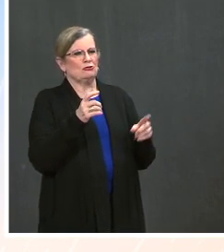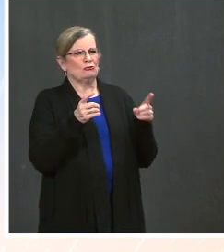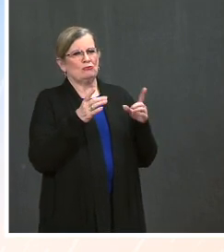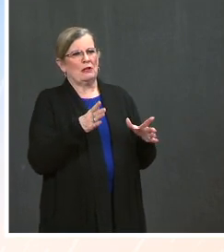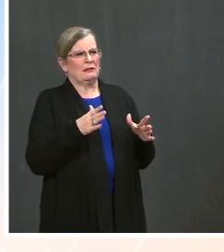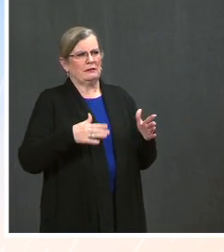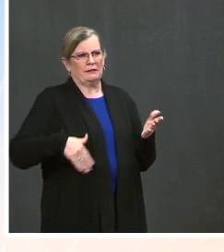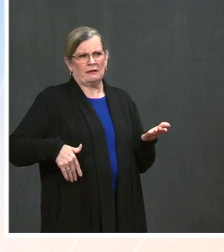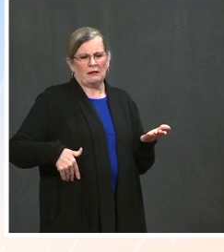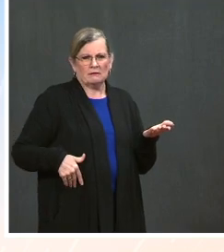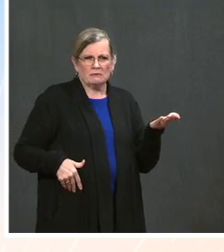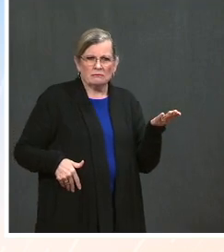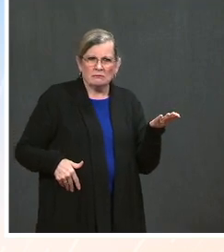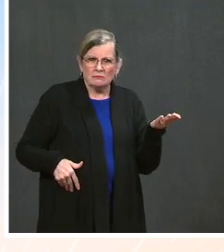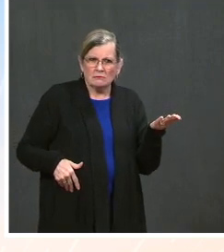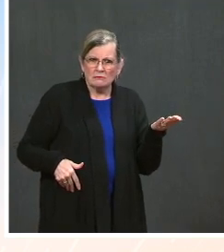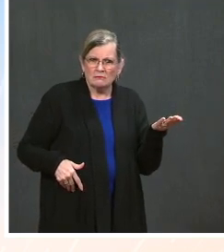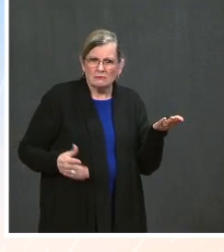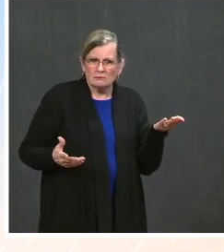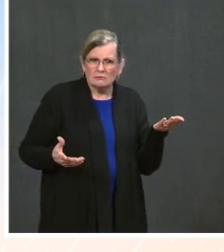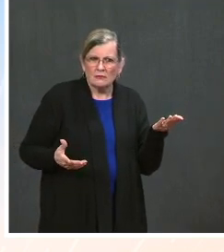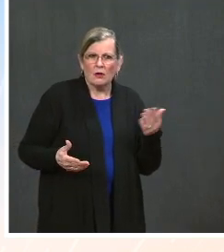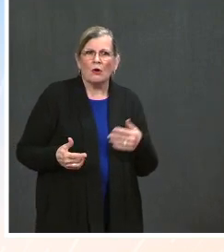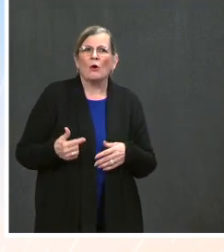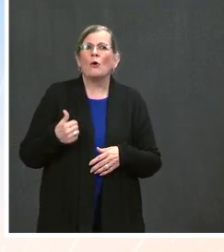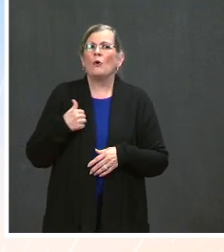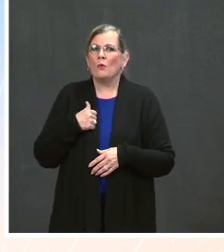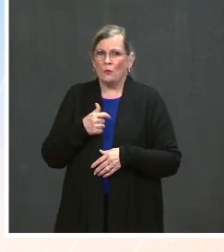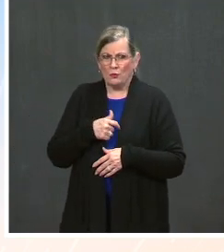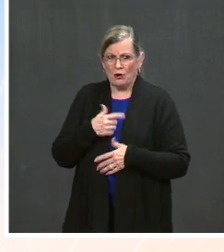and ones that we are eager to fill. I don't have an update on the personnel there.